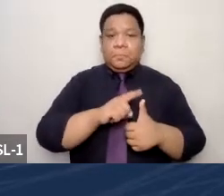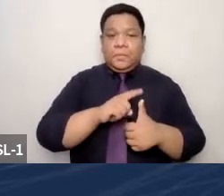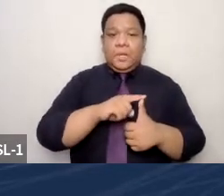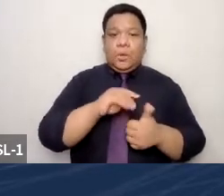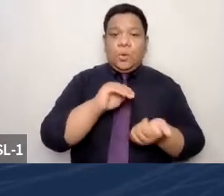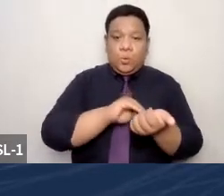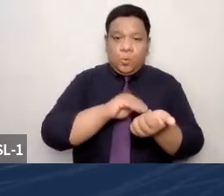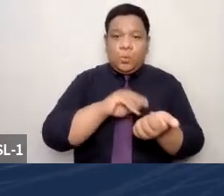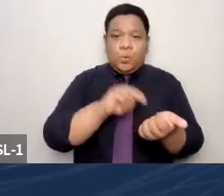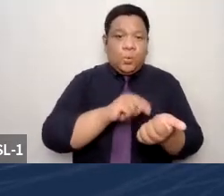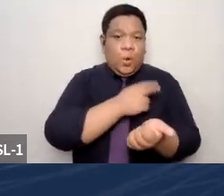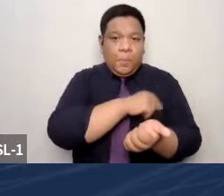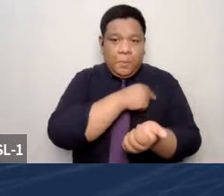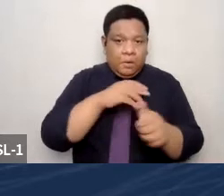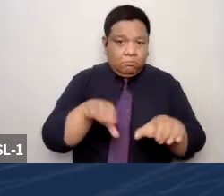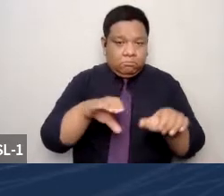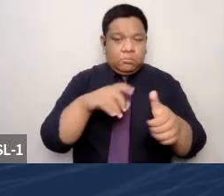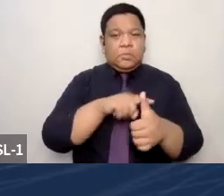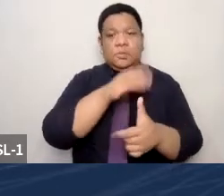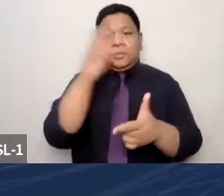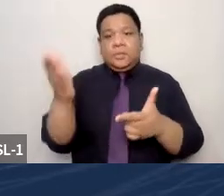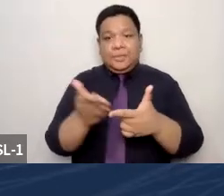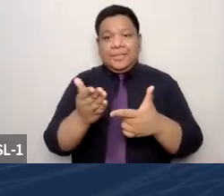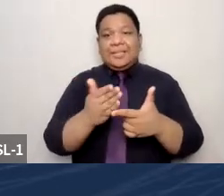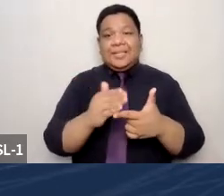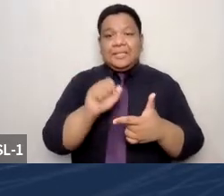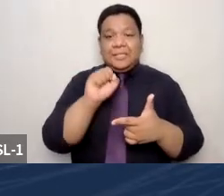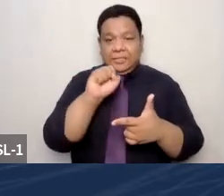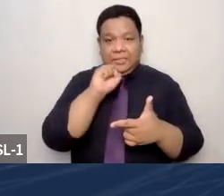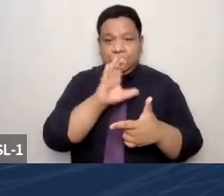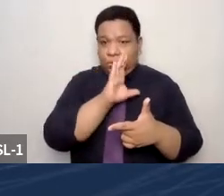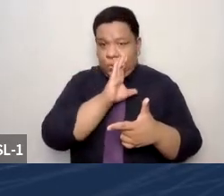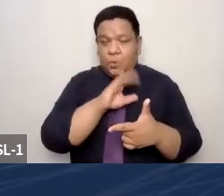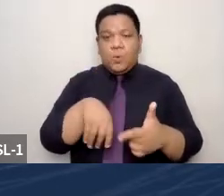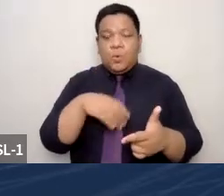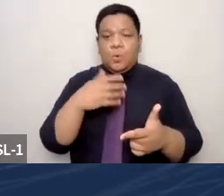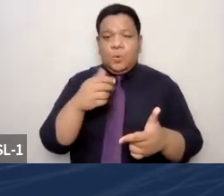Next is the mga senior citizens because they are the vulnerable ones.